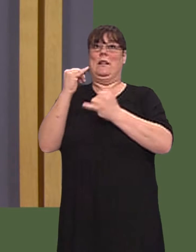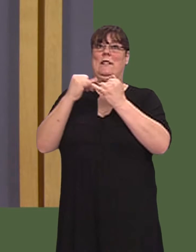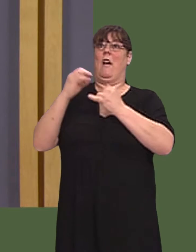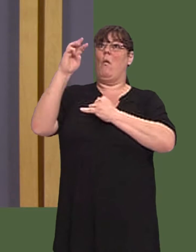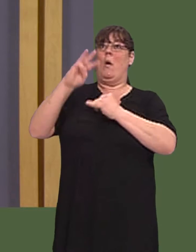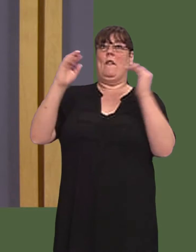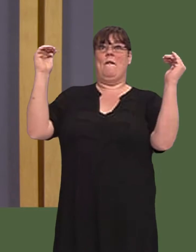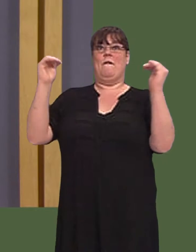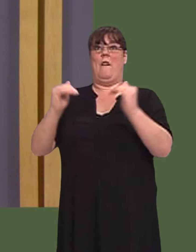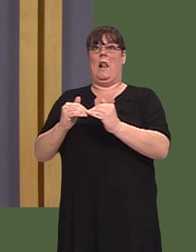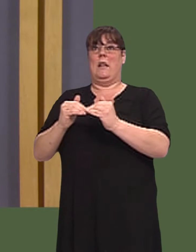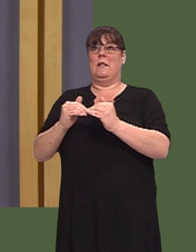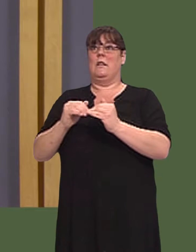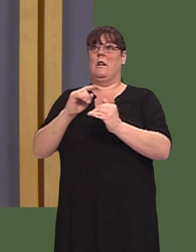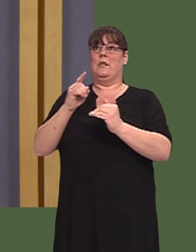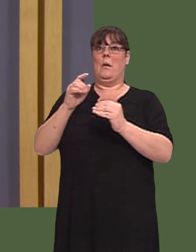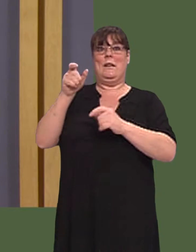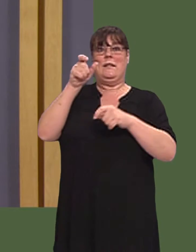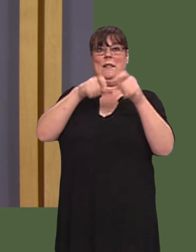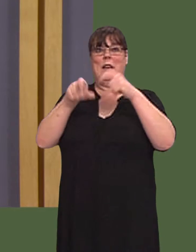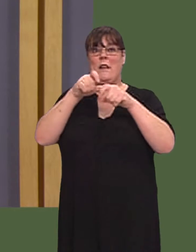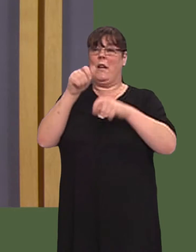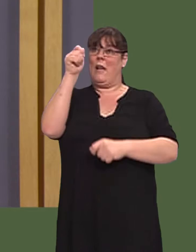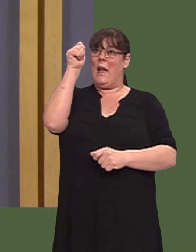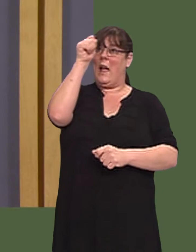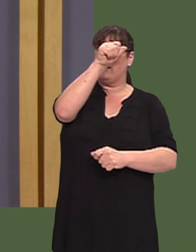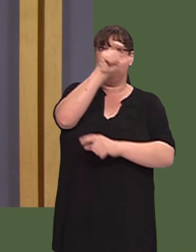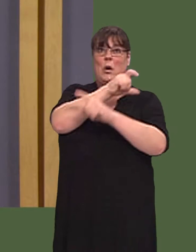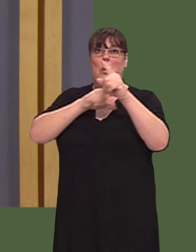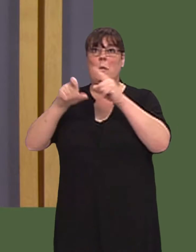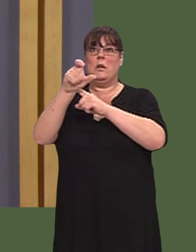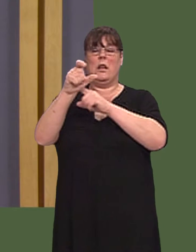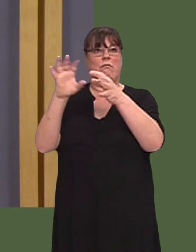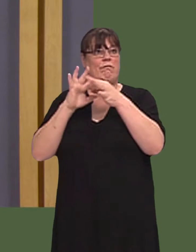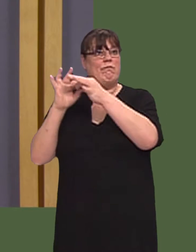region, fostering closer links to the scientific academic community, and it will provide a